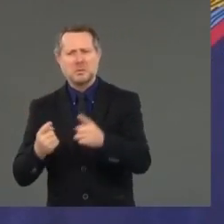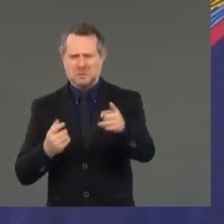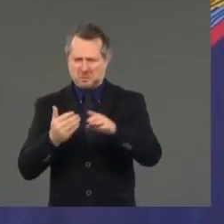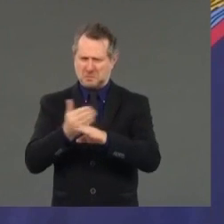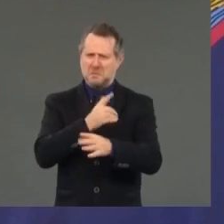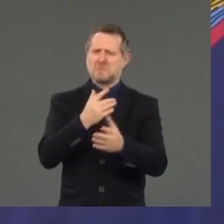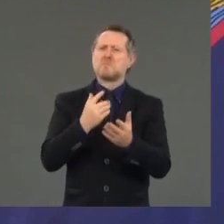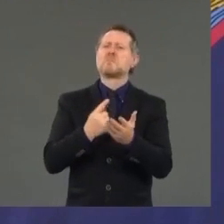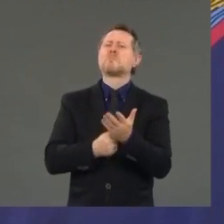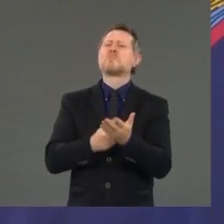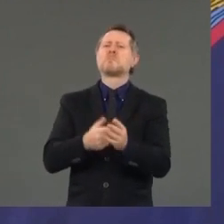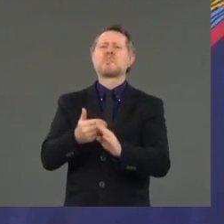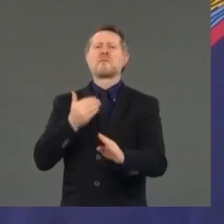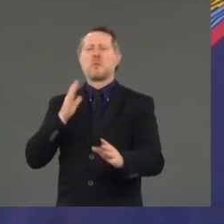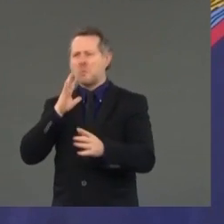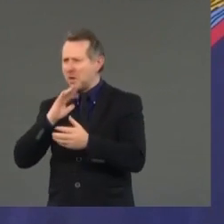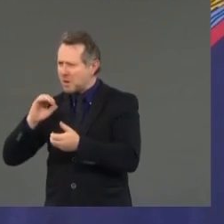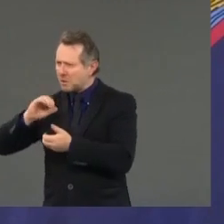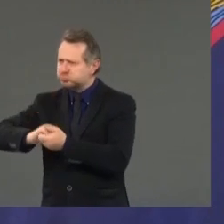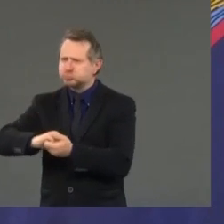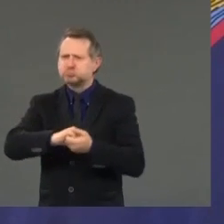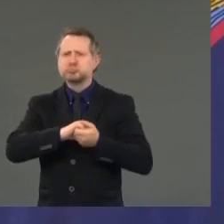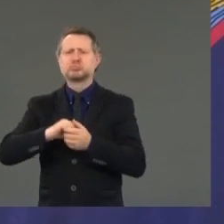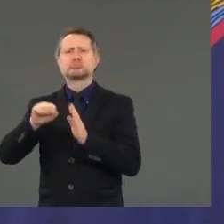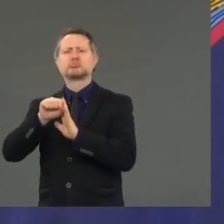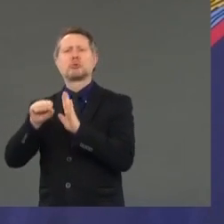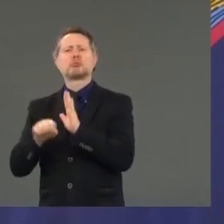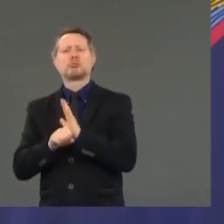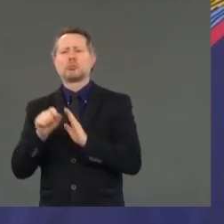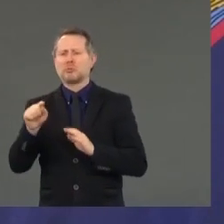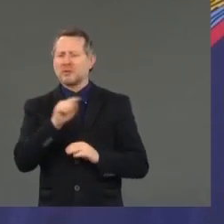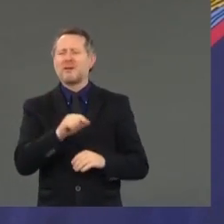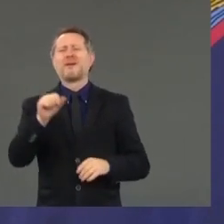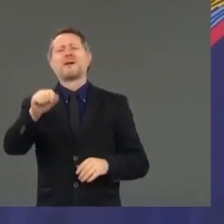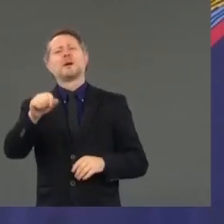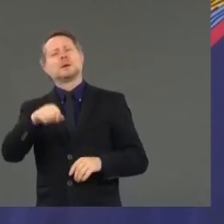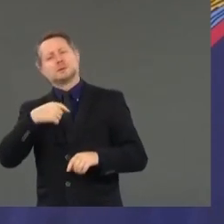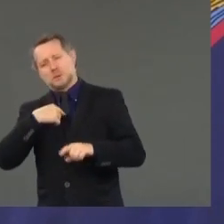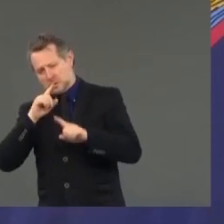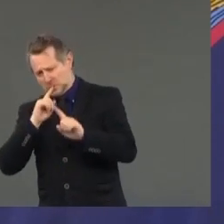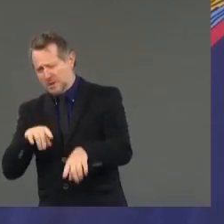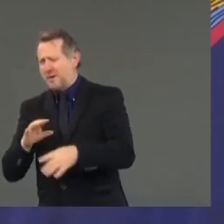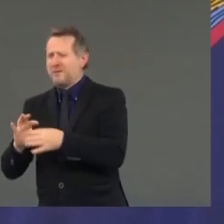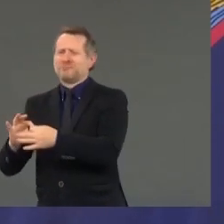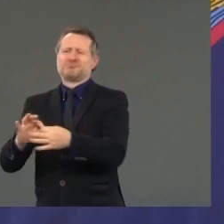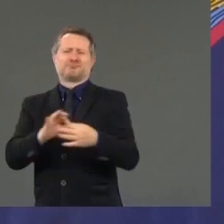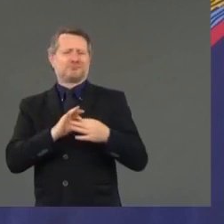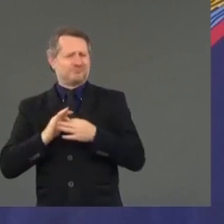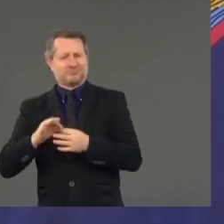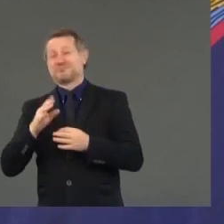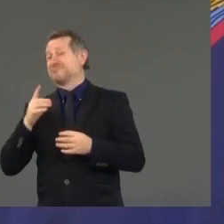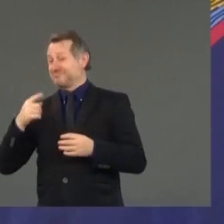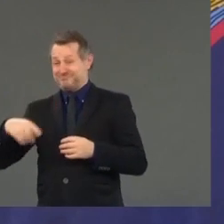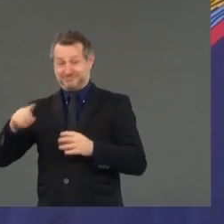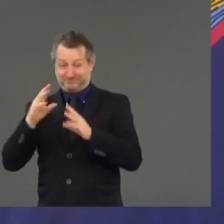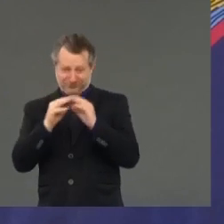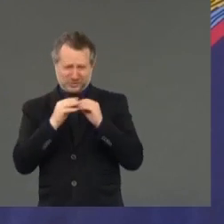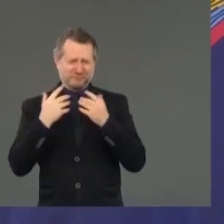CONCEPT OF REGIONAL INC. SYNCHRONICITY?